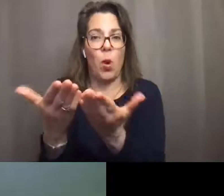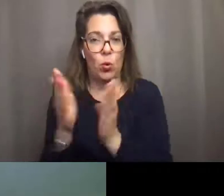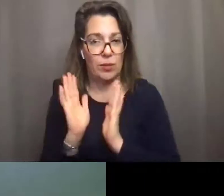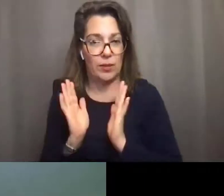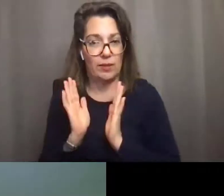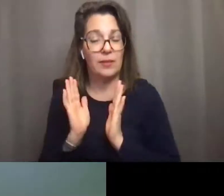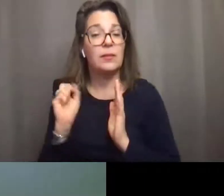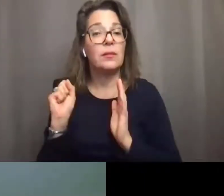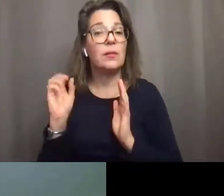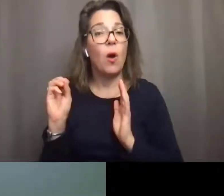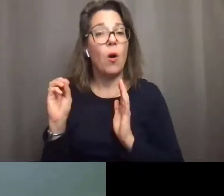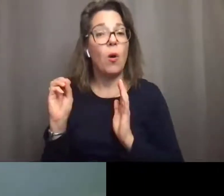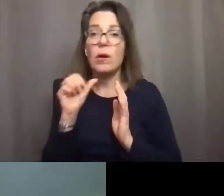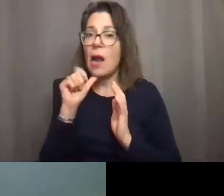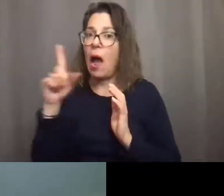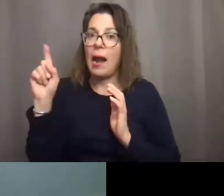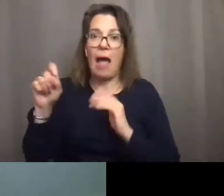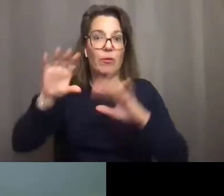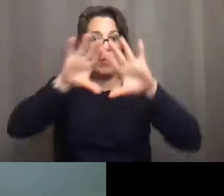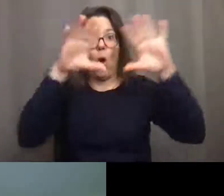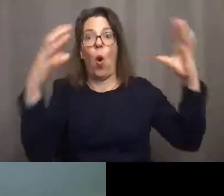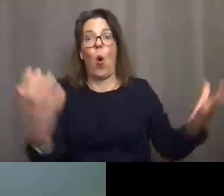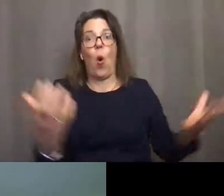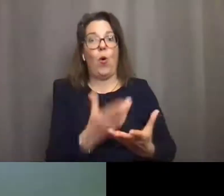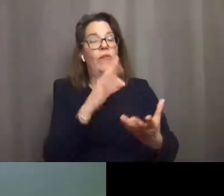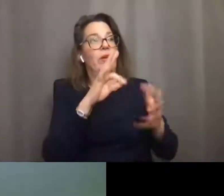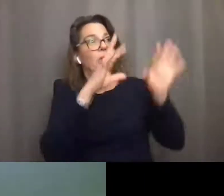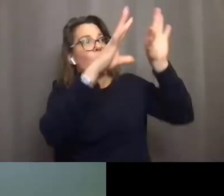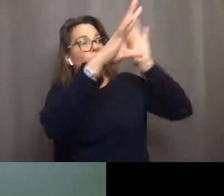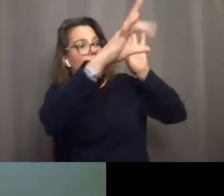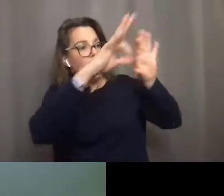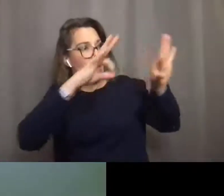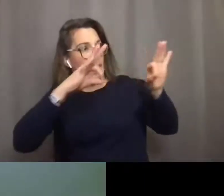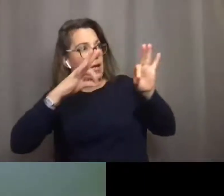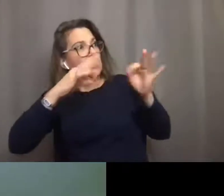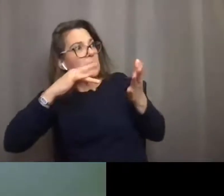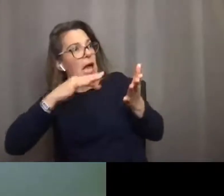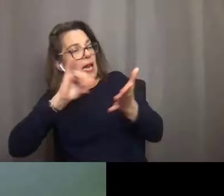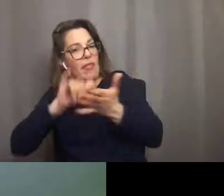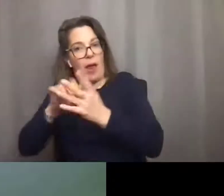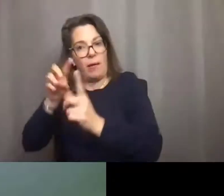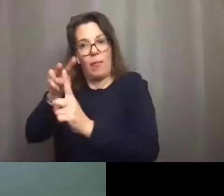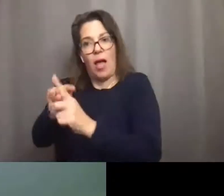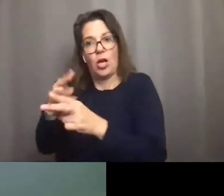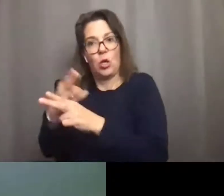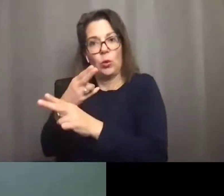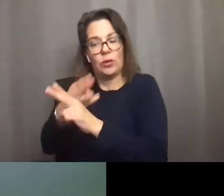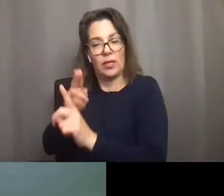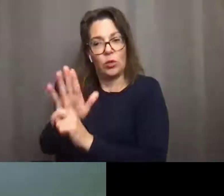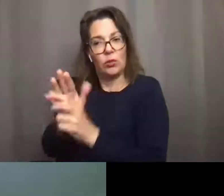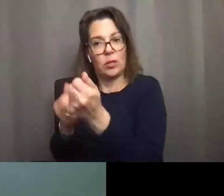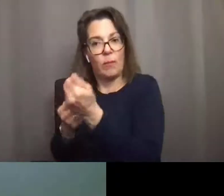So it doesn't have to be the entire field, but you can pick a few key studies that you are using to support your proposal